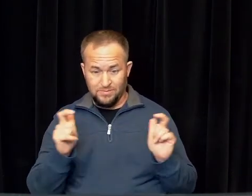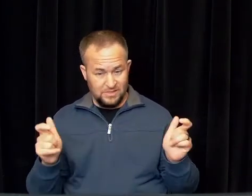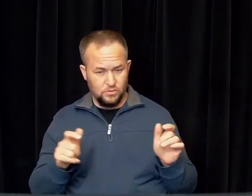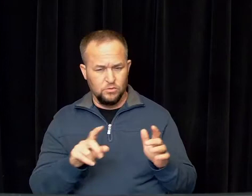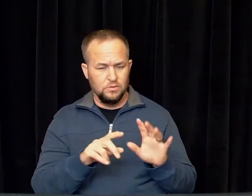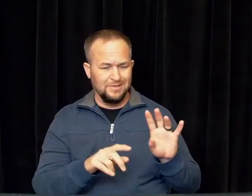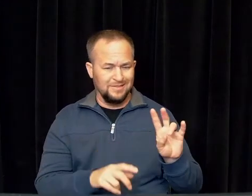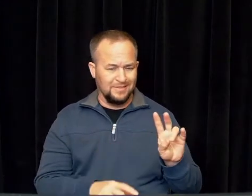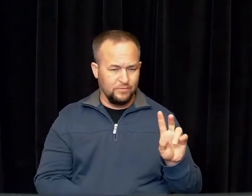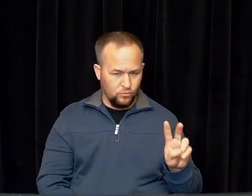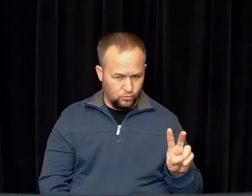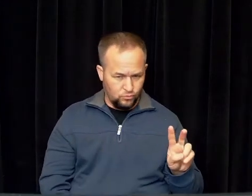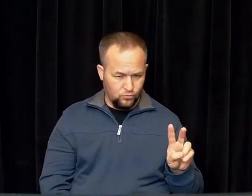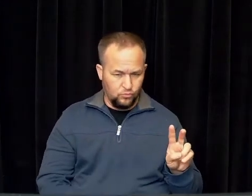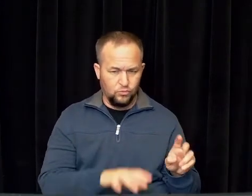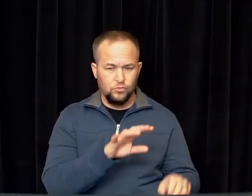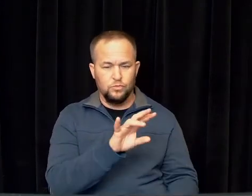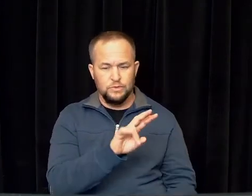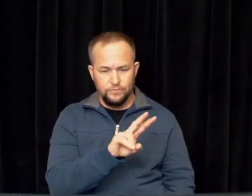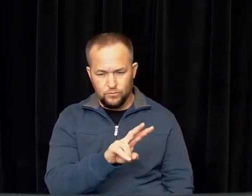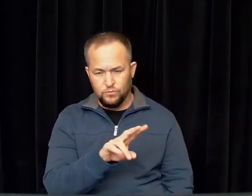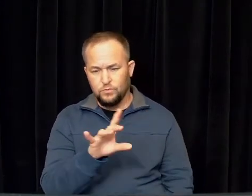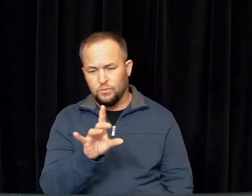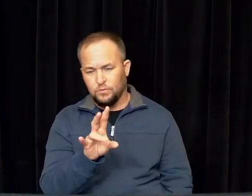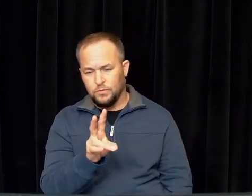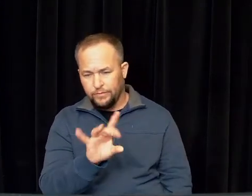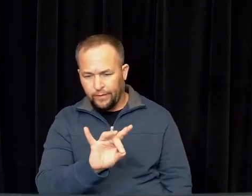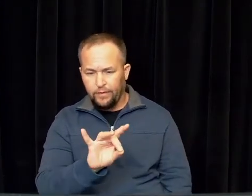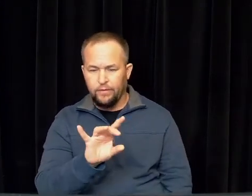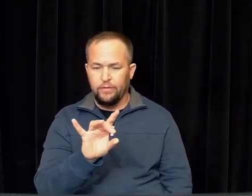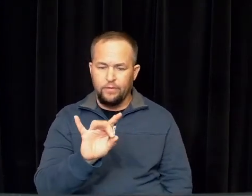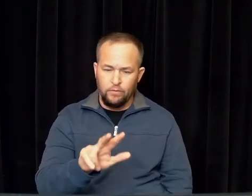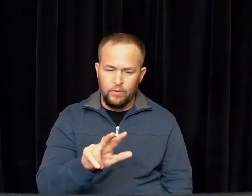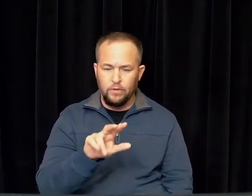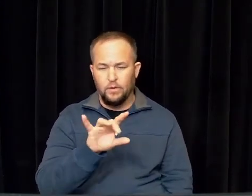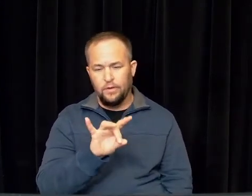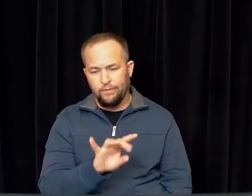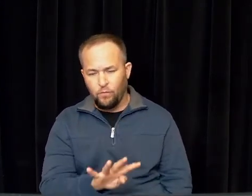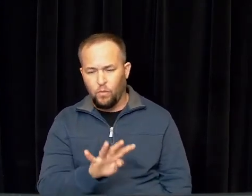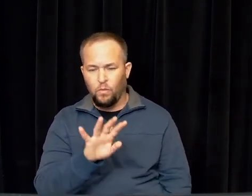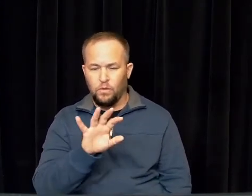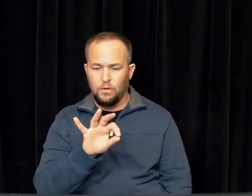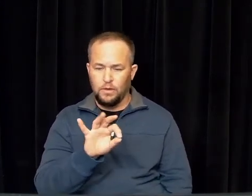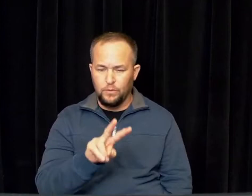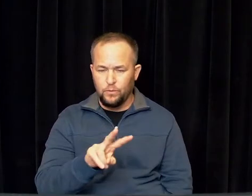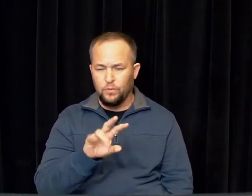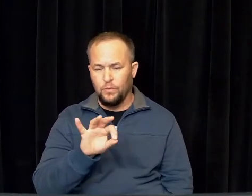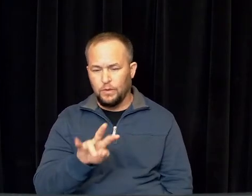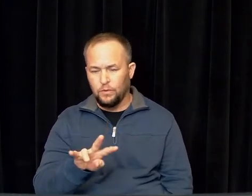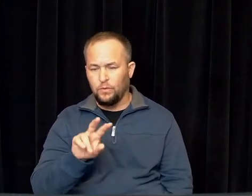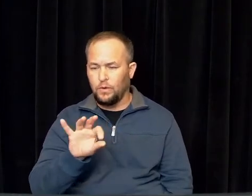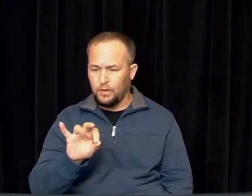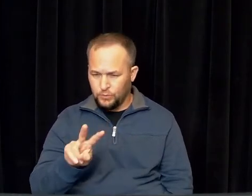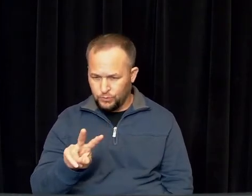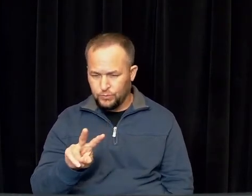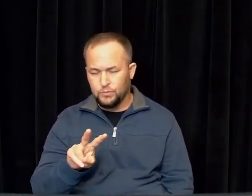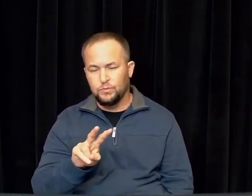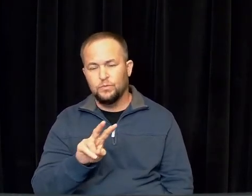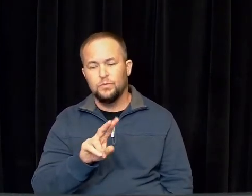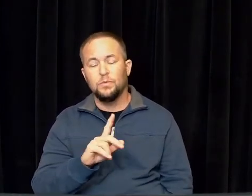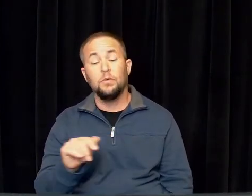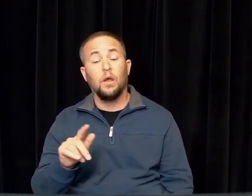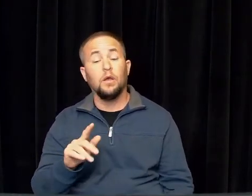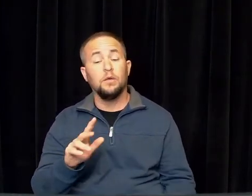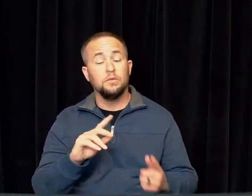So, I have those two 72's and 78 then 83, 84, 92, 92 and then 92. So, I'm basically just going to split the